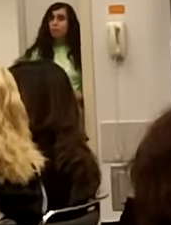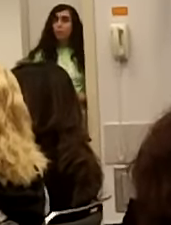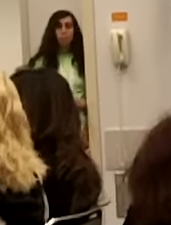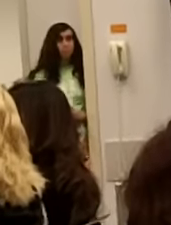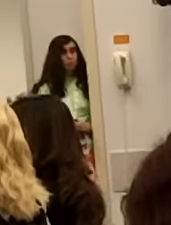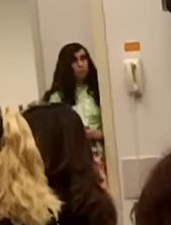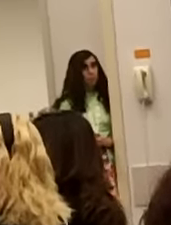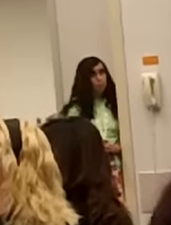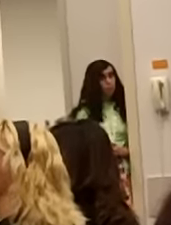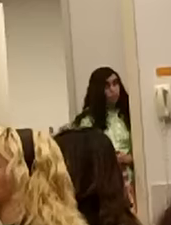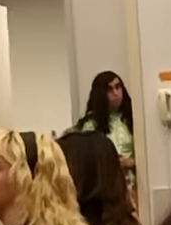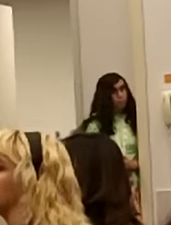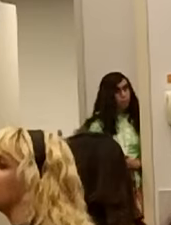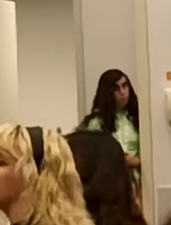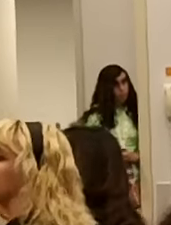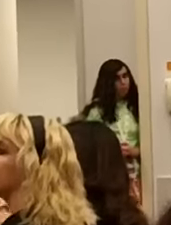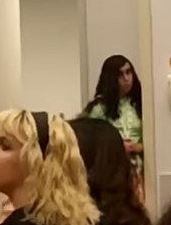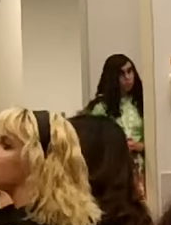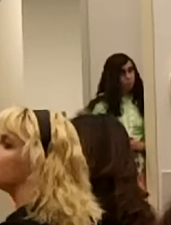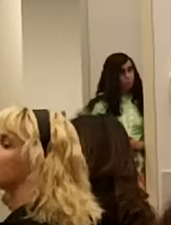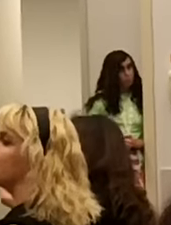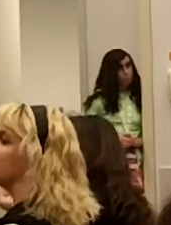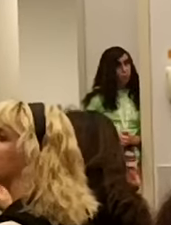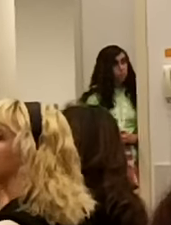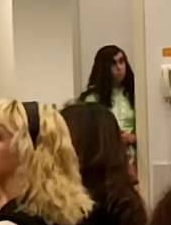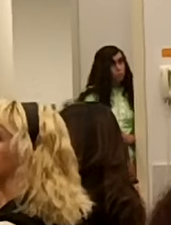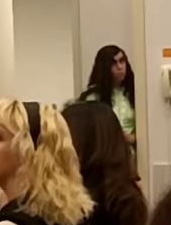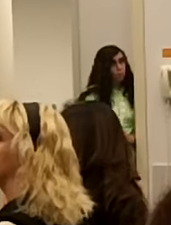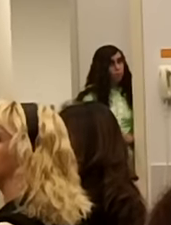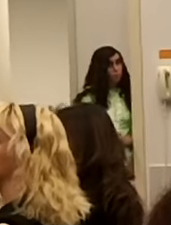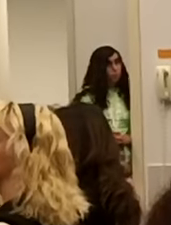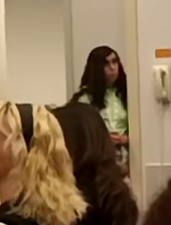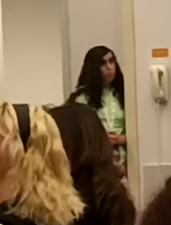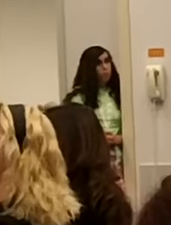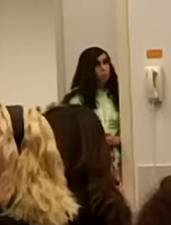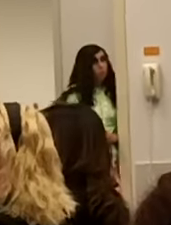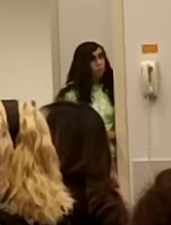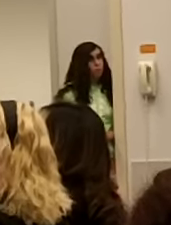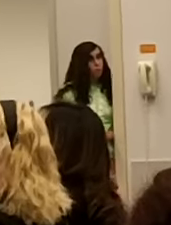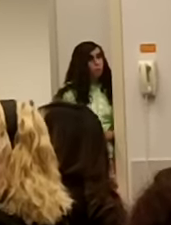If irrelevant information within your tags will make those videos not appear,